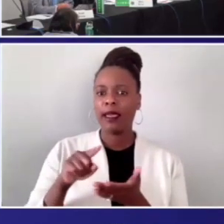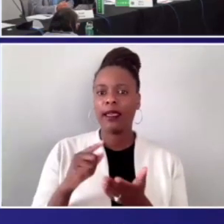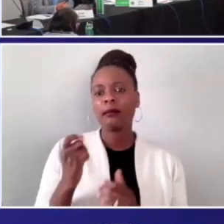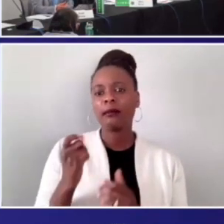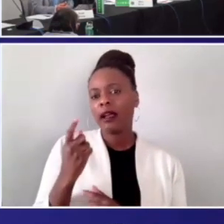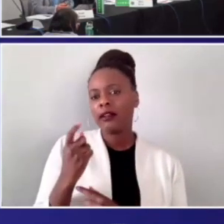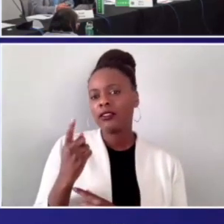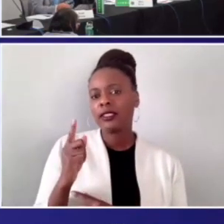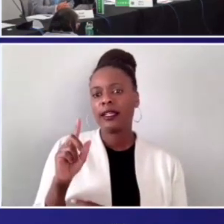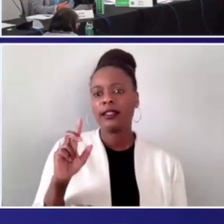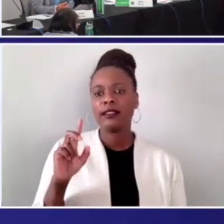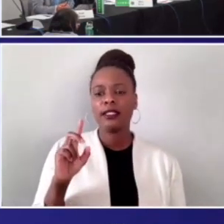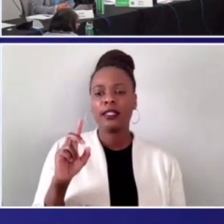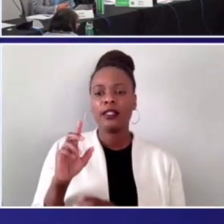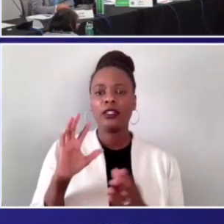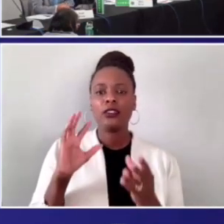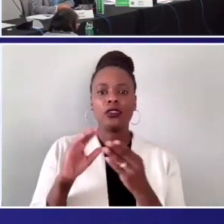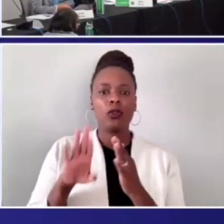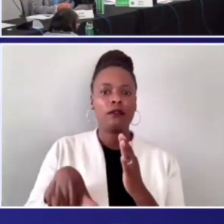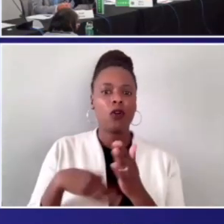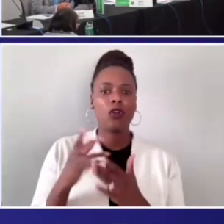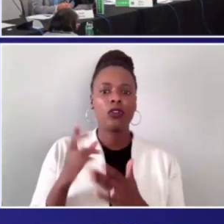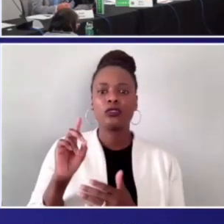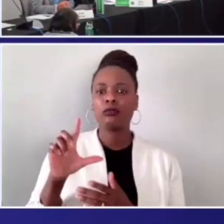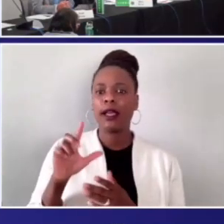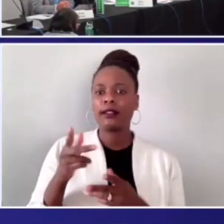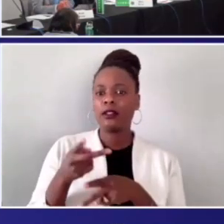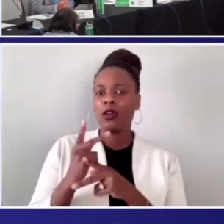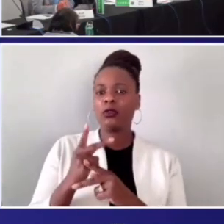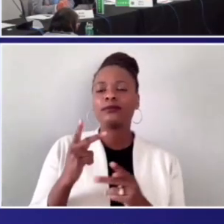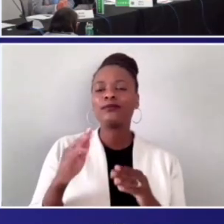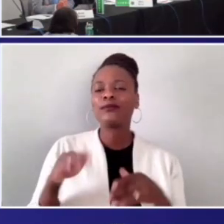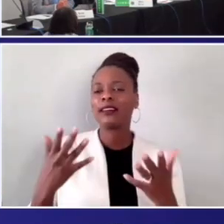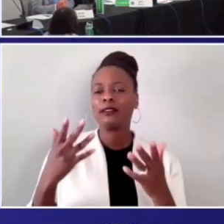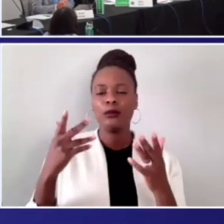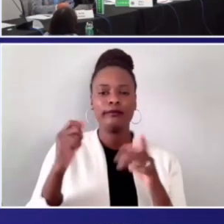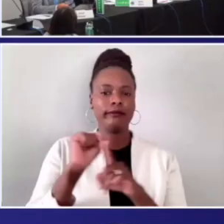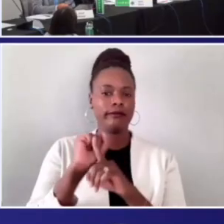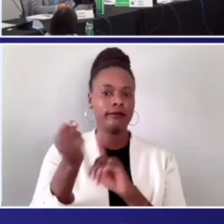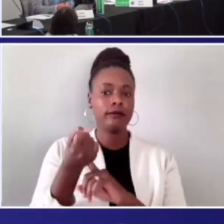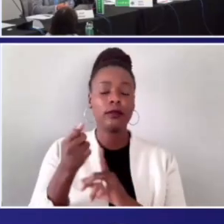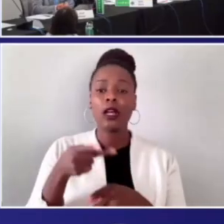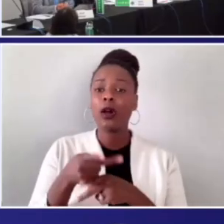of all Direct Loans. So let me give you a scenario. So you've got a borrower who, you know, got an associate's degree in